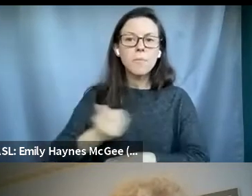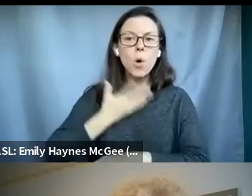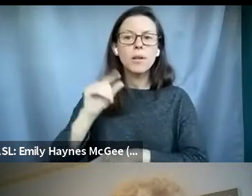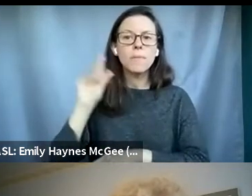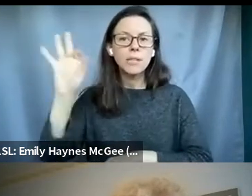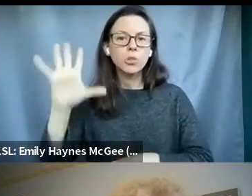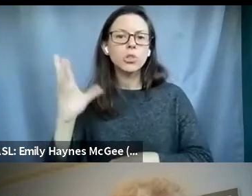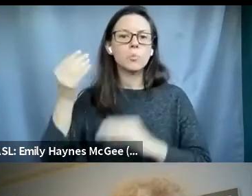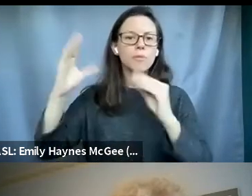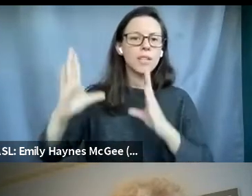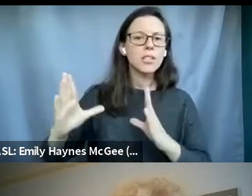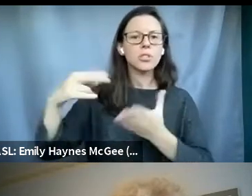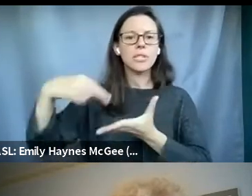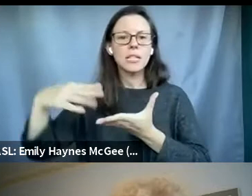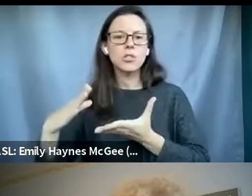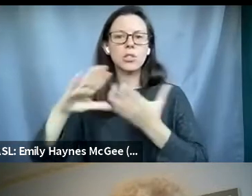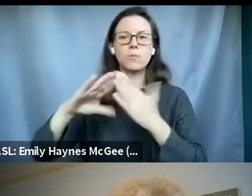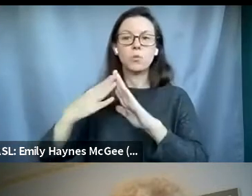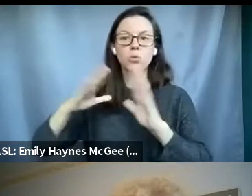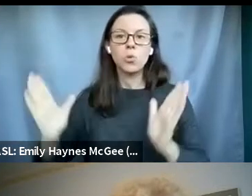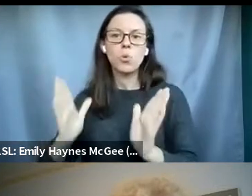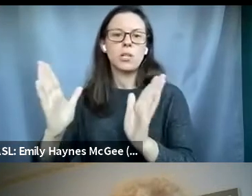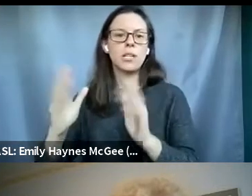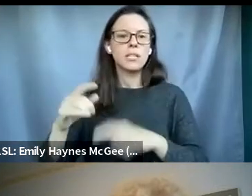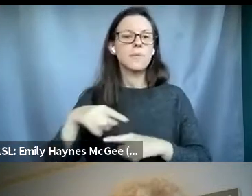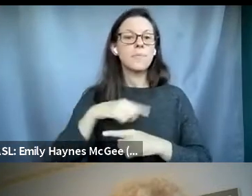dancer, as well as is a write in a Lee who is a visual artist and graphic designer, Curtis